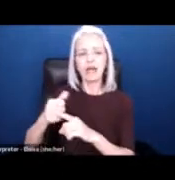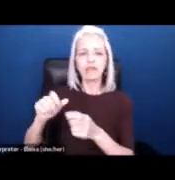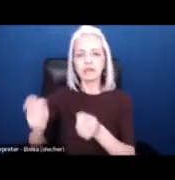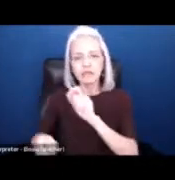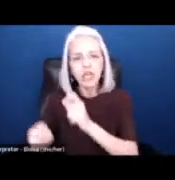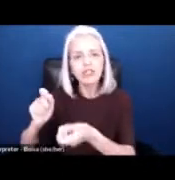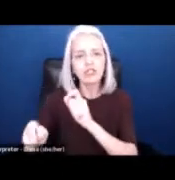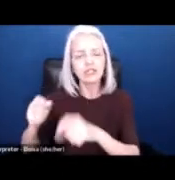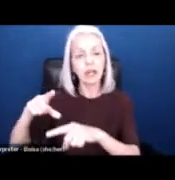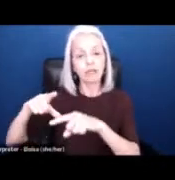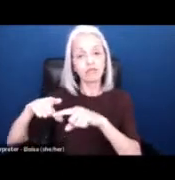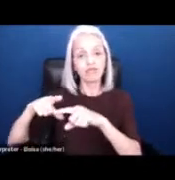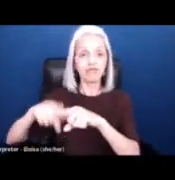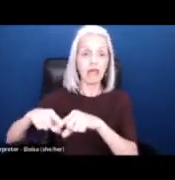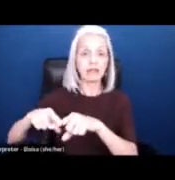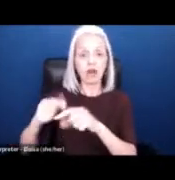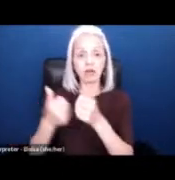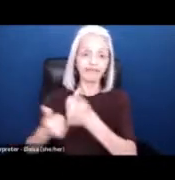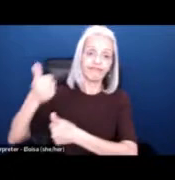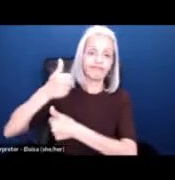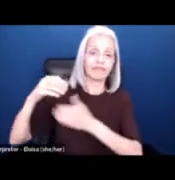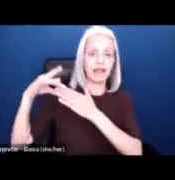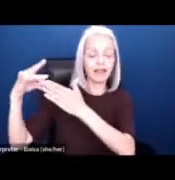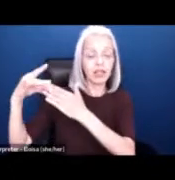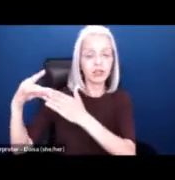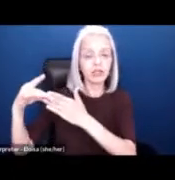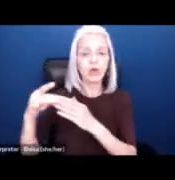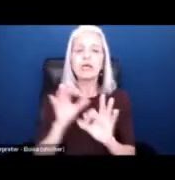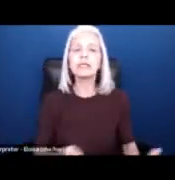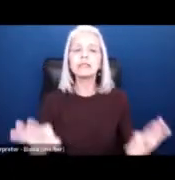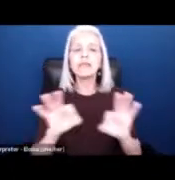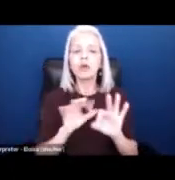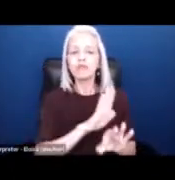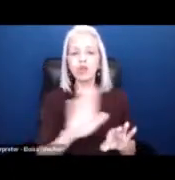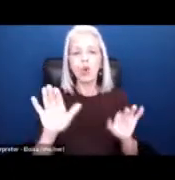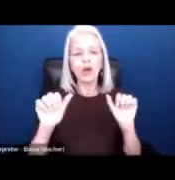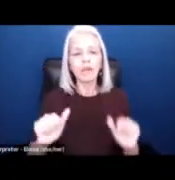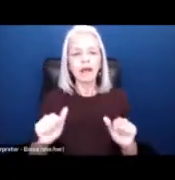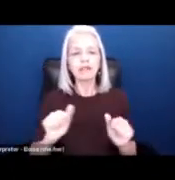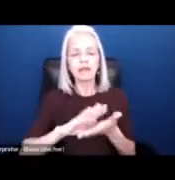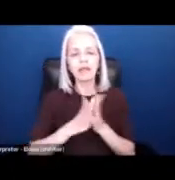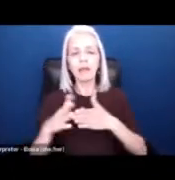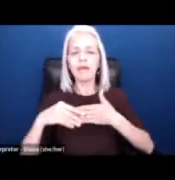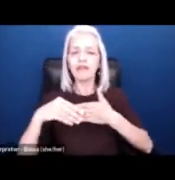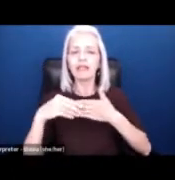administrative leadership. So that capacity to be flexible is really very critical. Next slide.